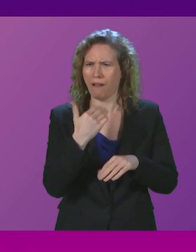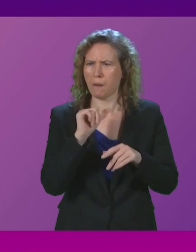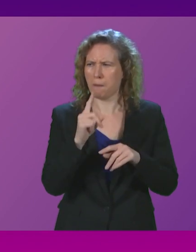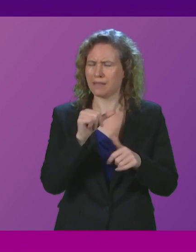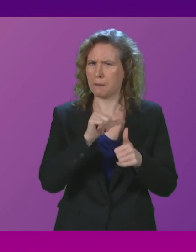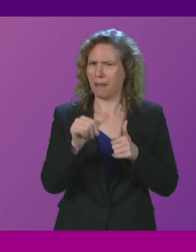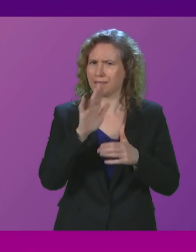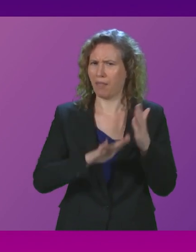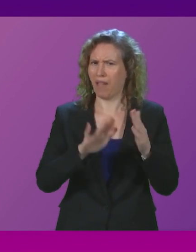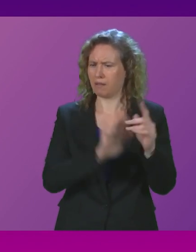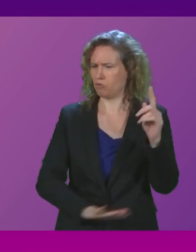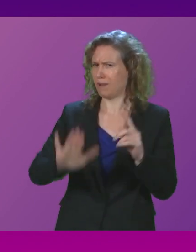than the situation in other parts of the United Kingdom.